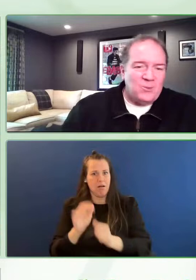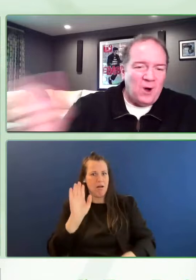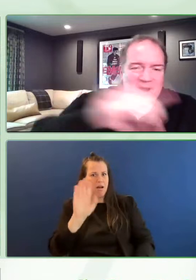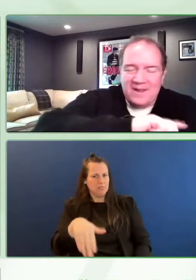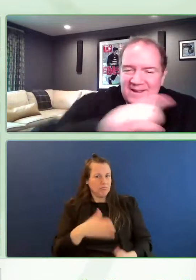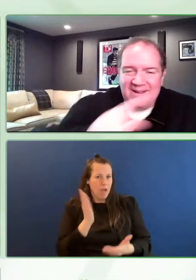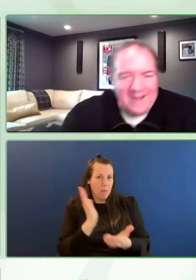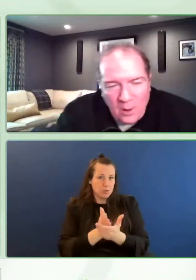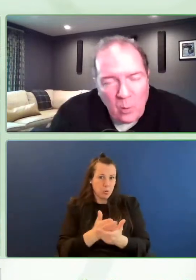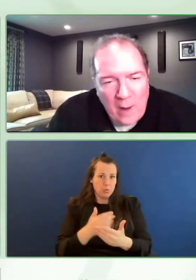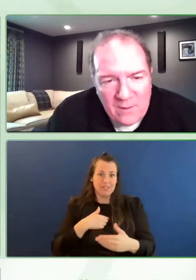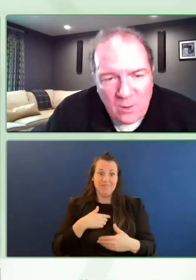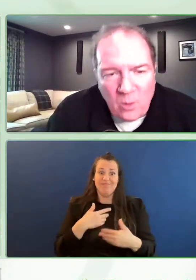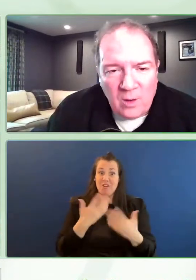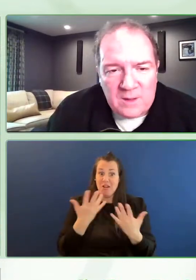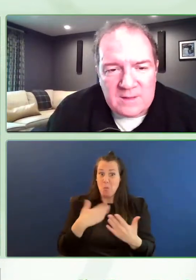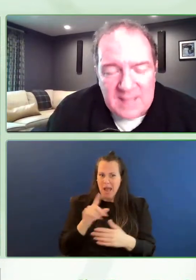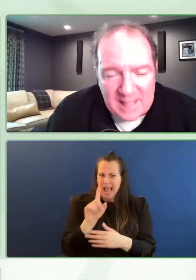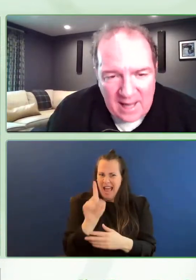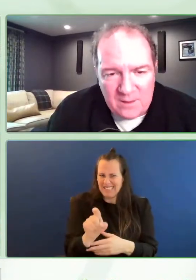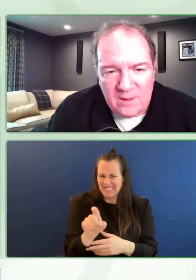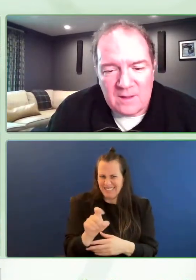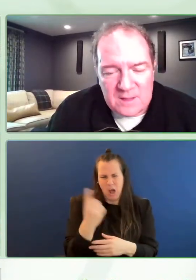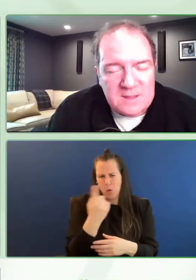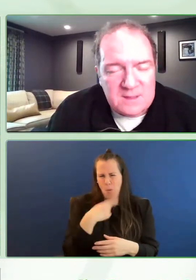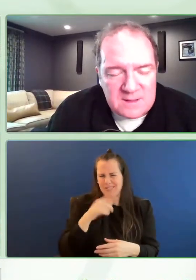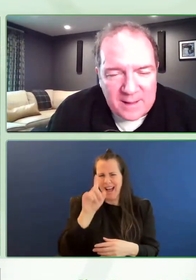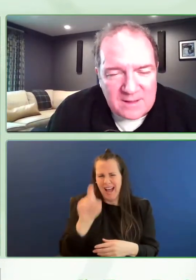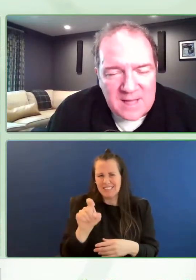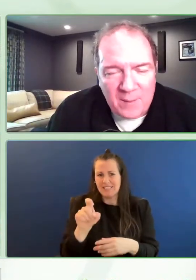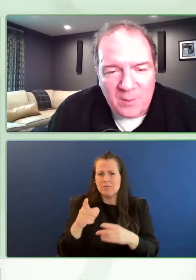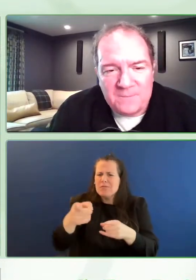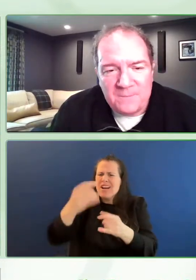Let's work rather well together to make this happen.